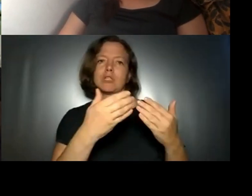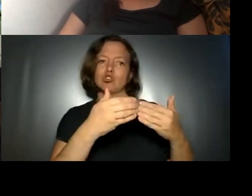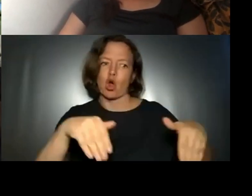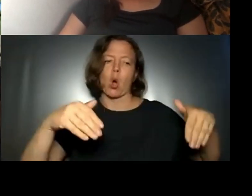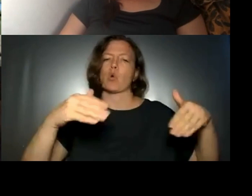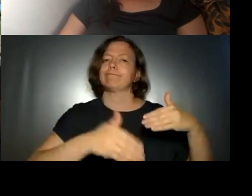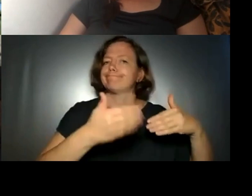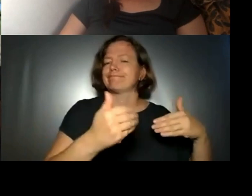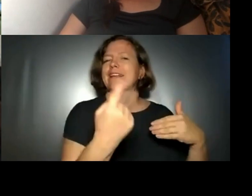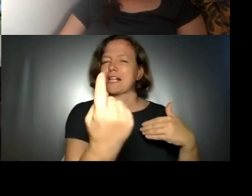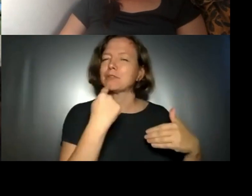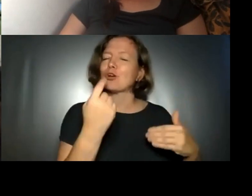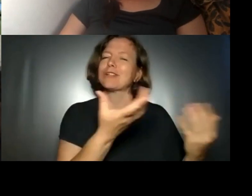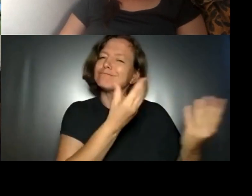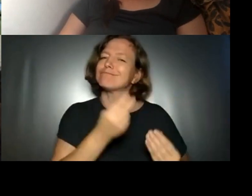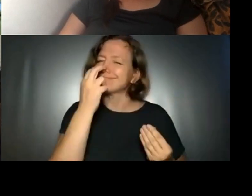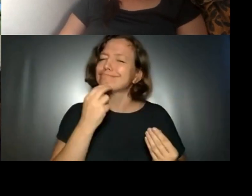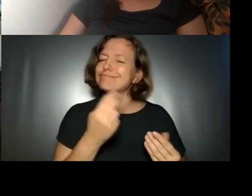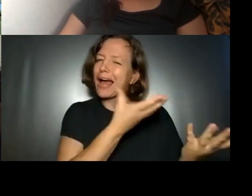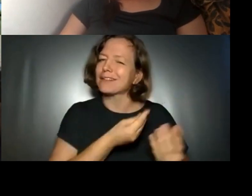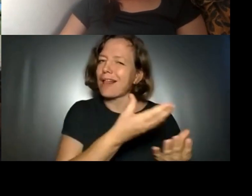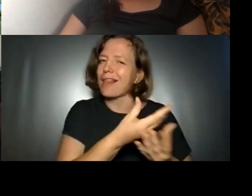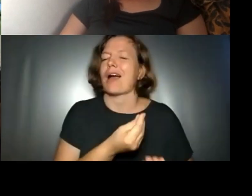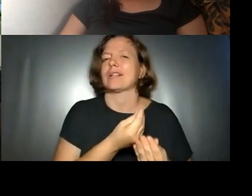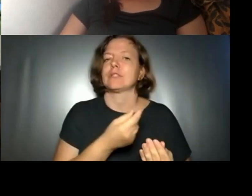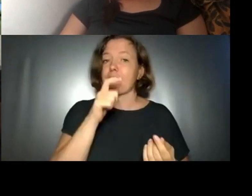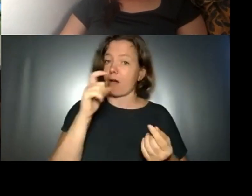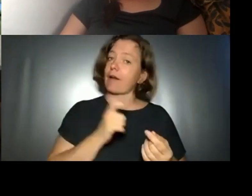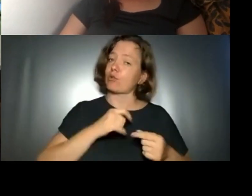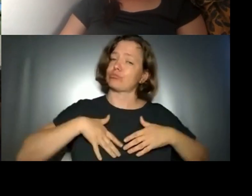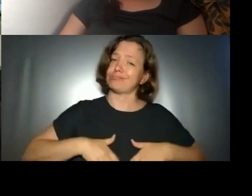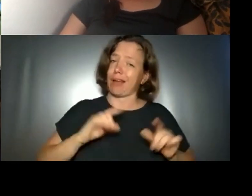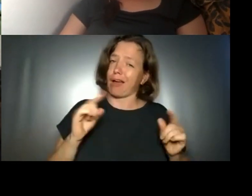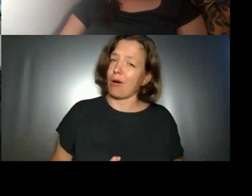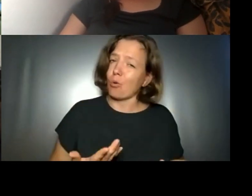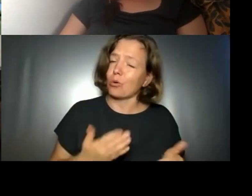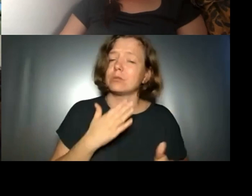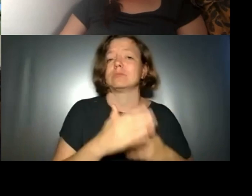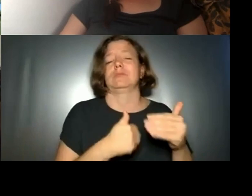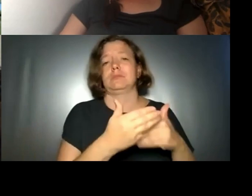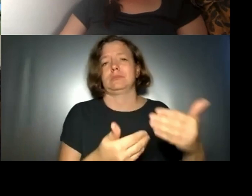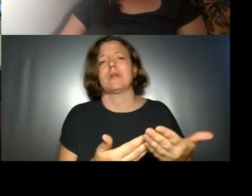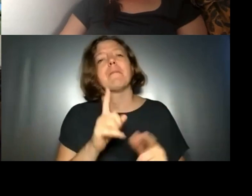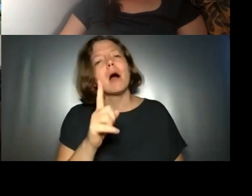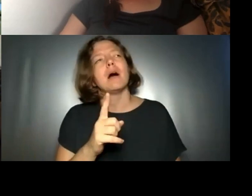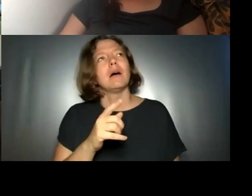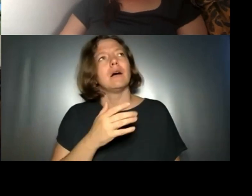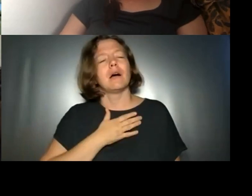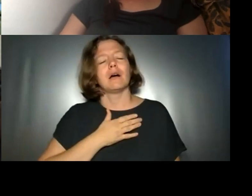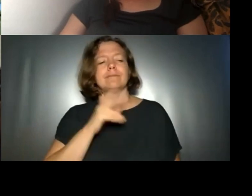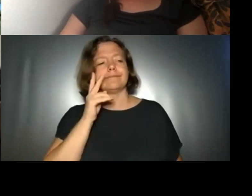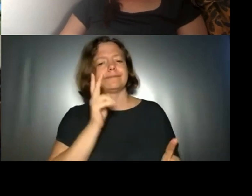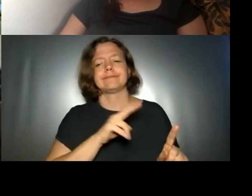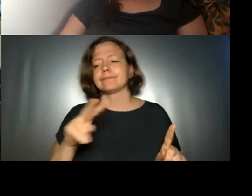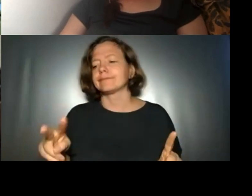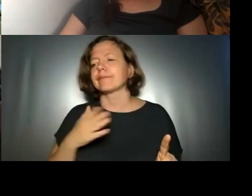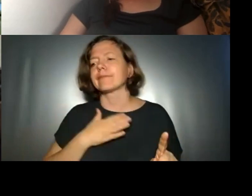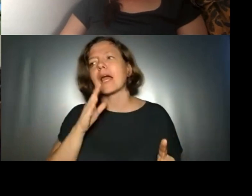So I think that also, at least in my experience, often means that you are a little bit trying to protect